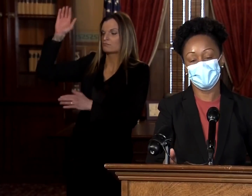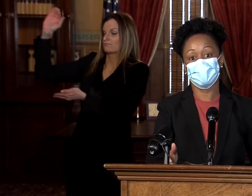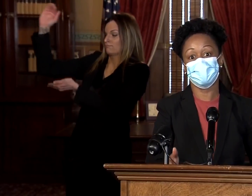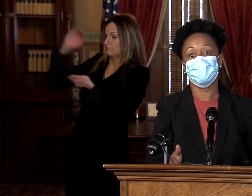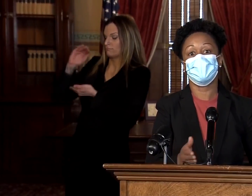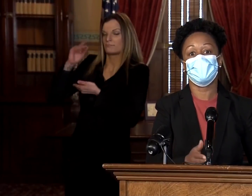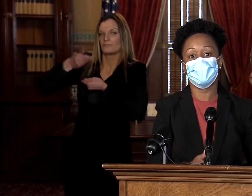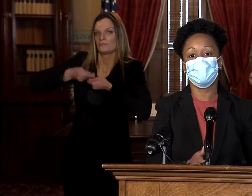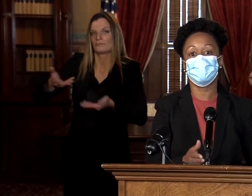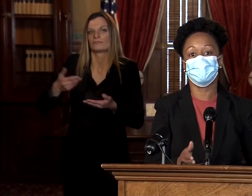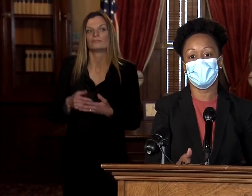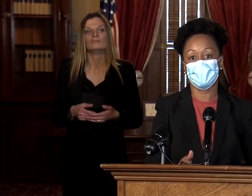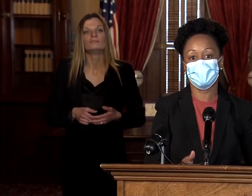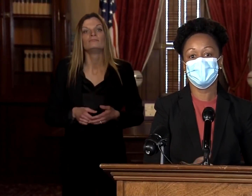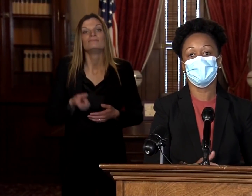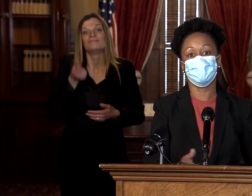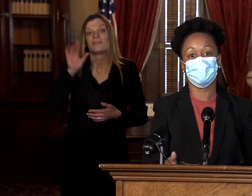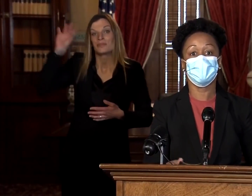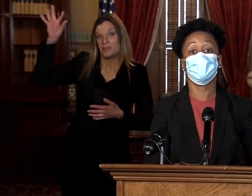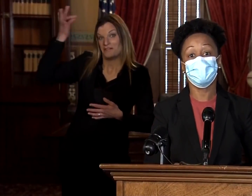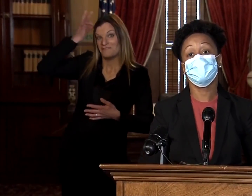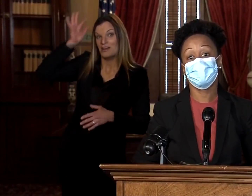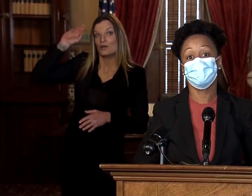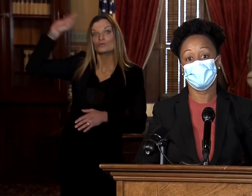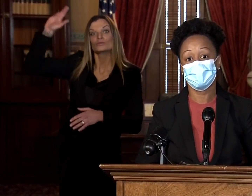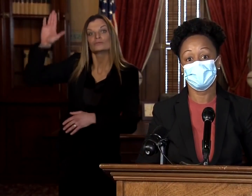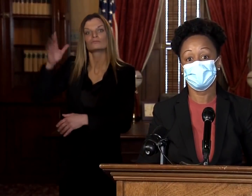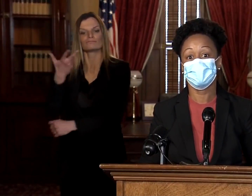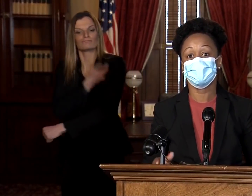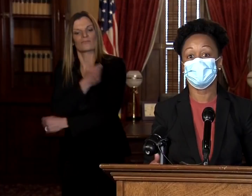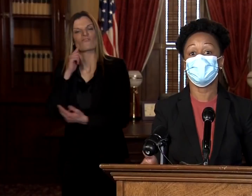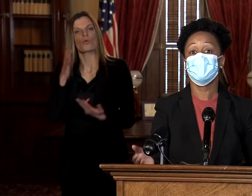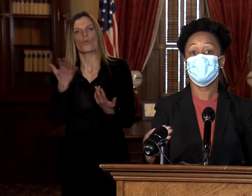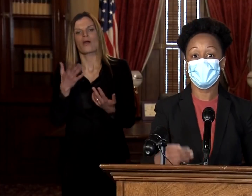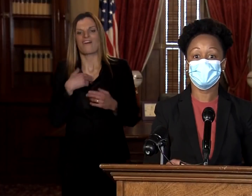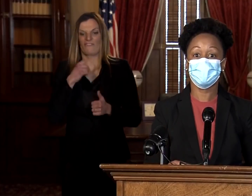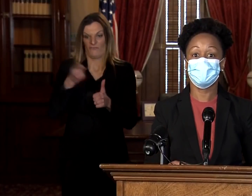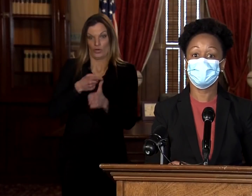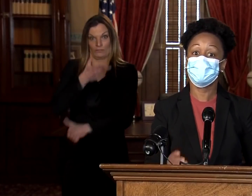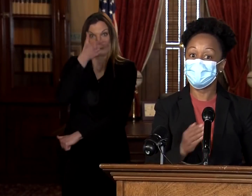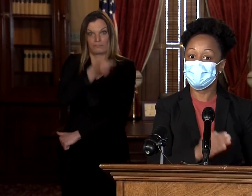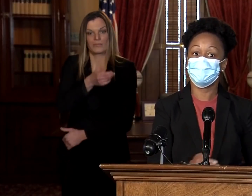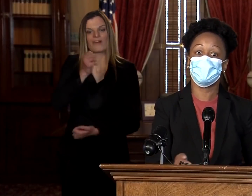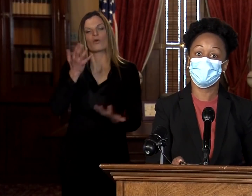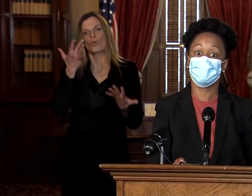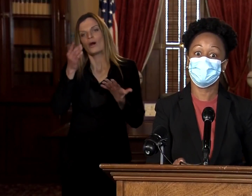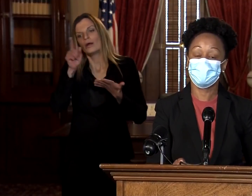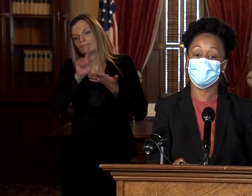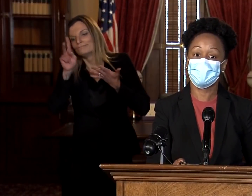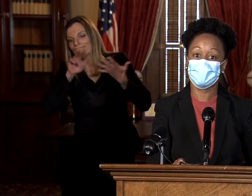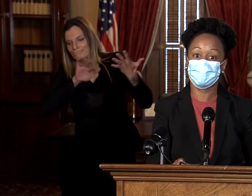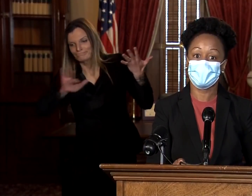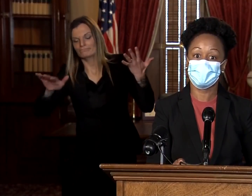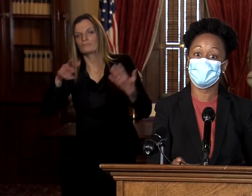allocations work at the federal level, the federal level, the level, the federal level, the federal government has already federal government has already held back those second doses of